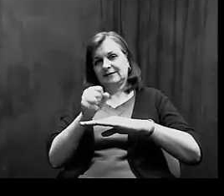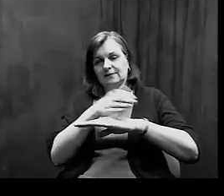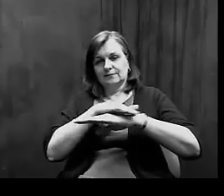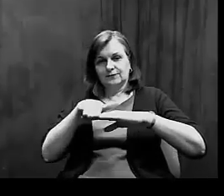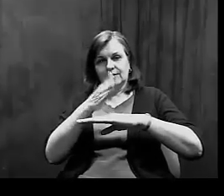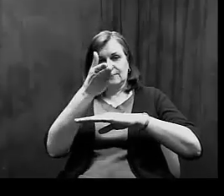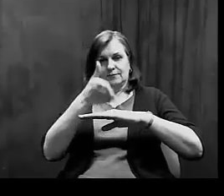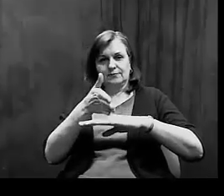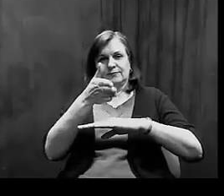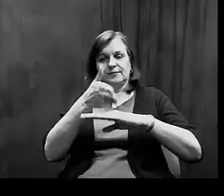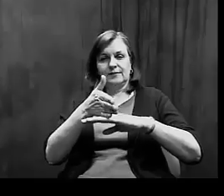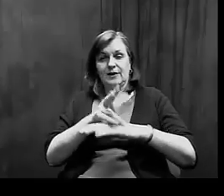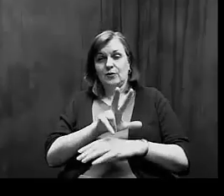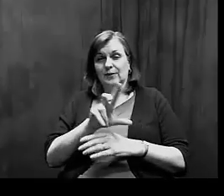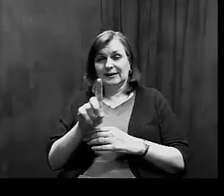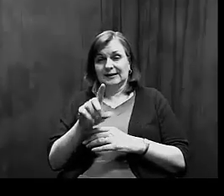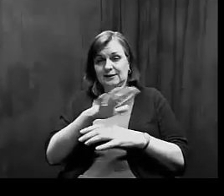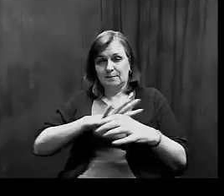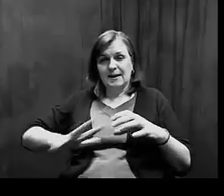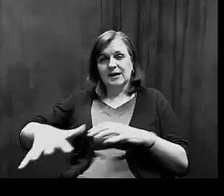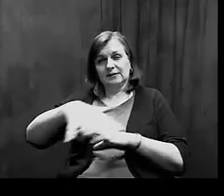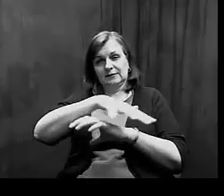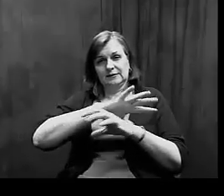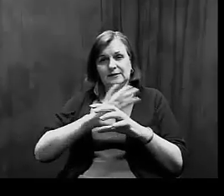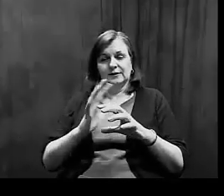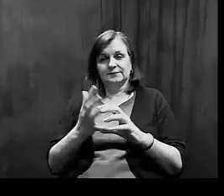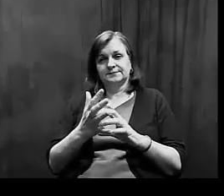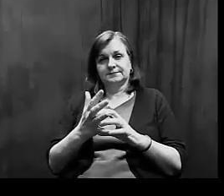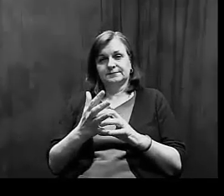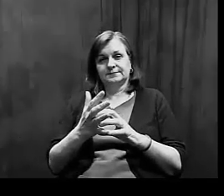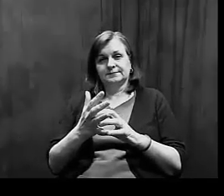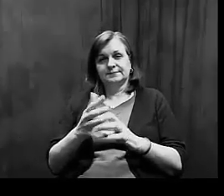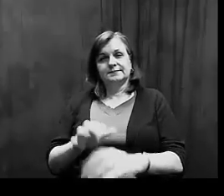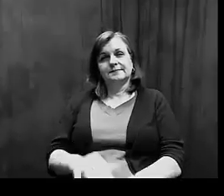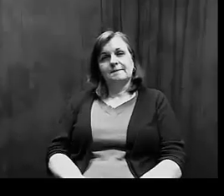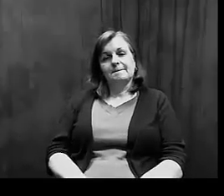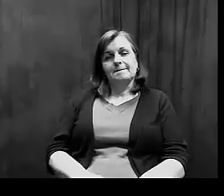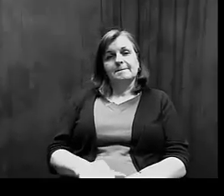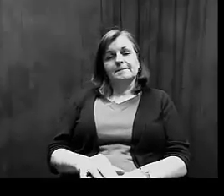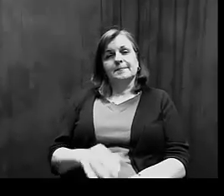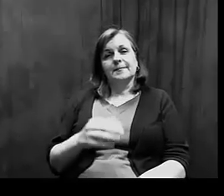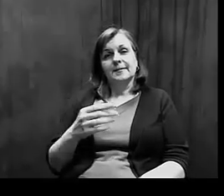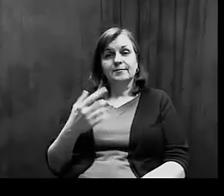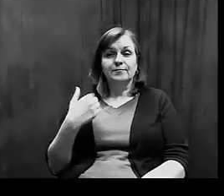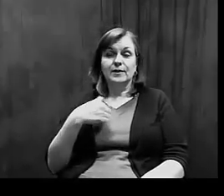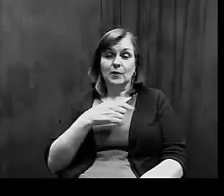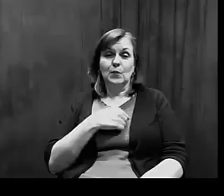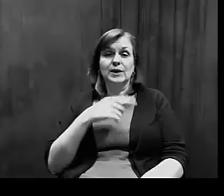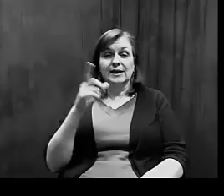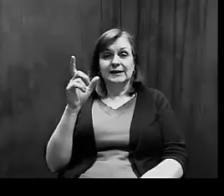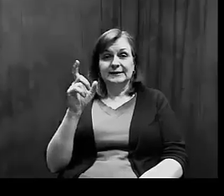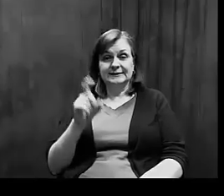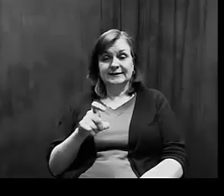planes to remember we said these nmorphogens are critical for setting up a three dimensional space